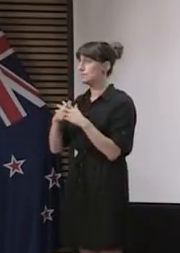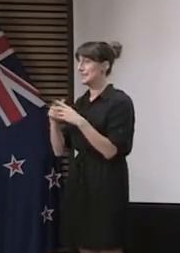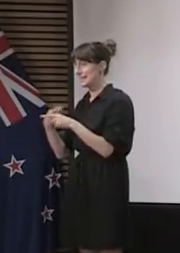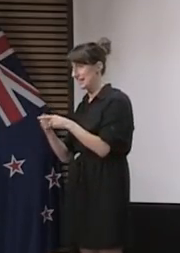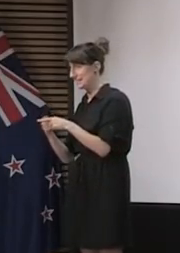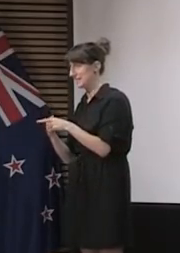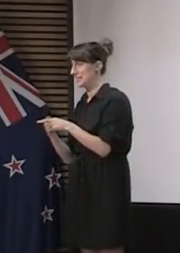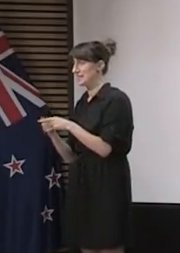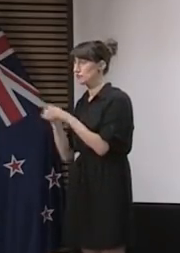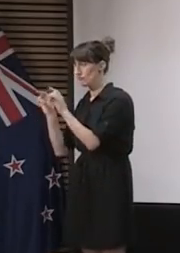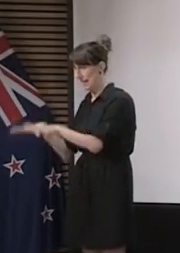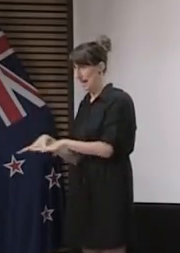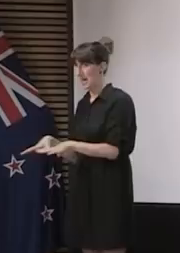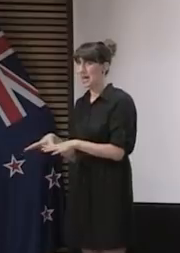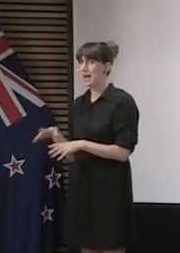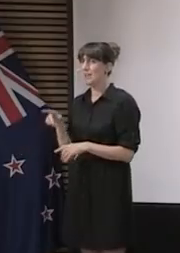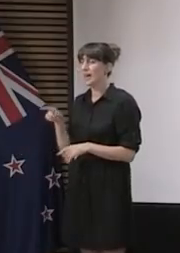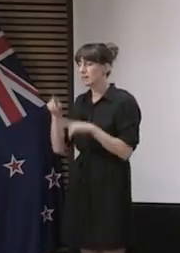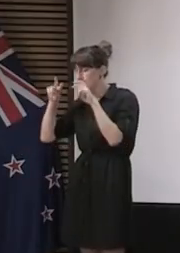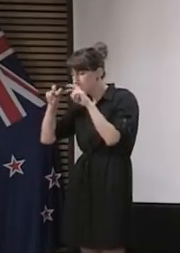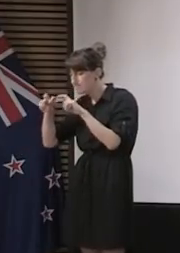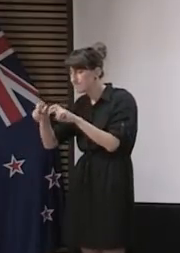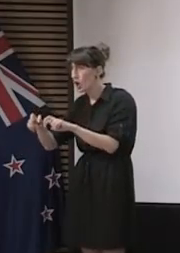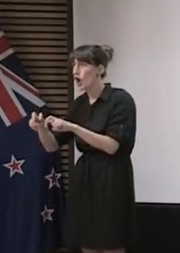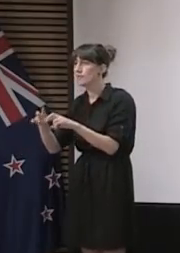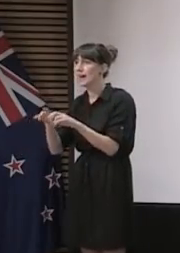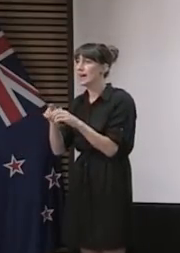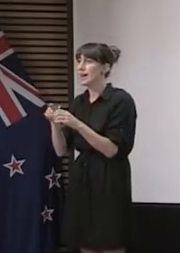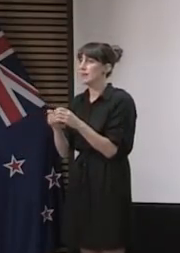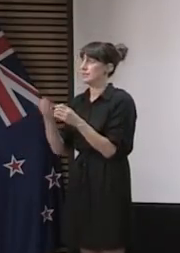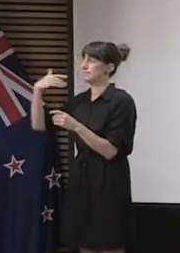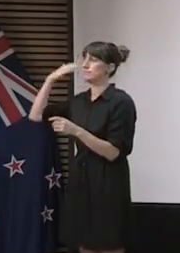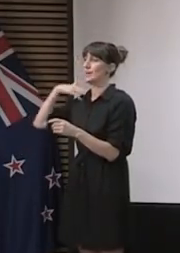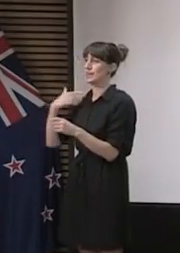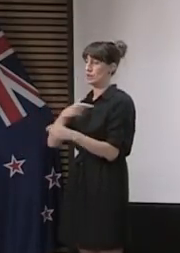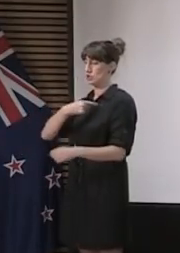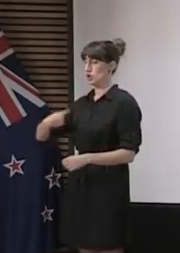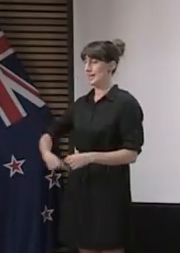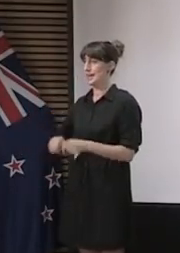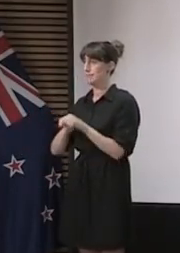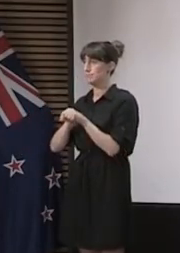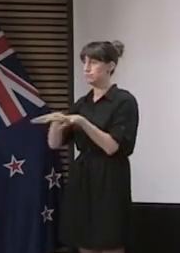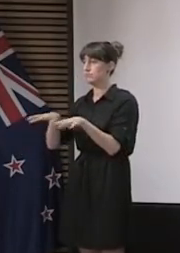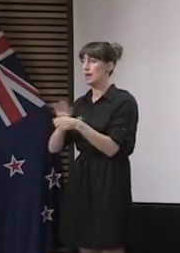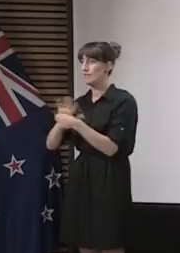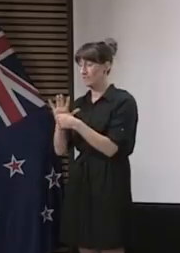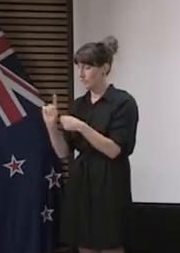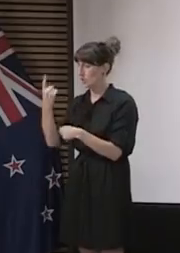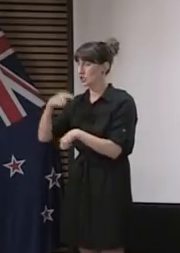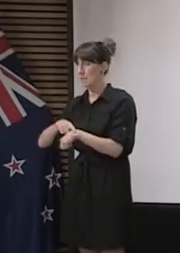What is New Zealand'sposition on that? I have seenthose reports and I am notsure that I would call themnecessarily